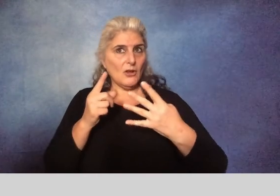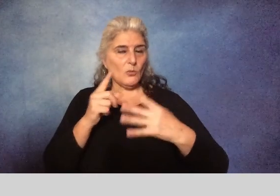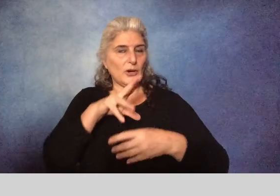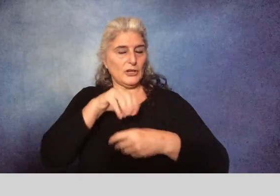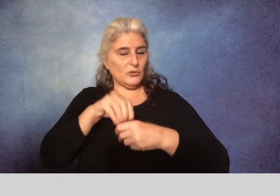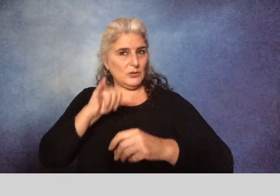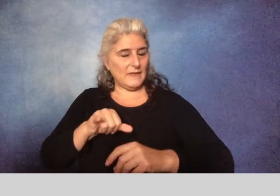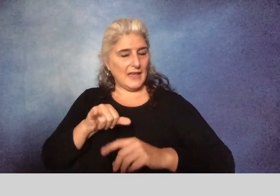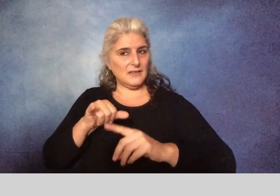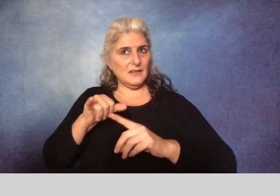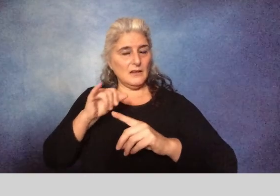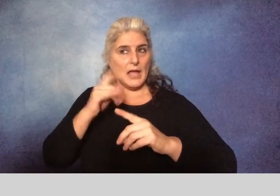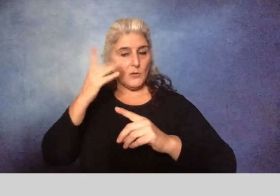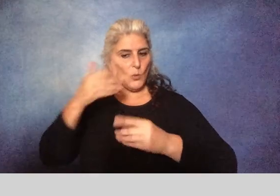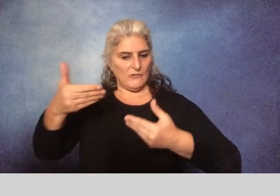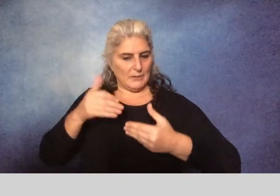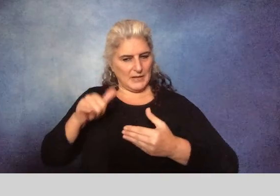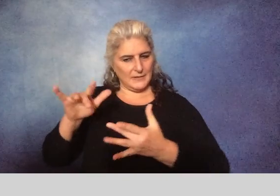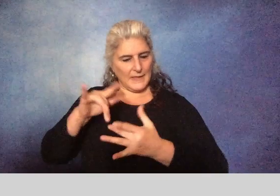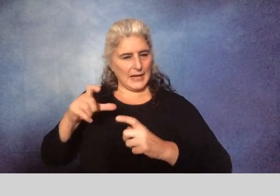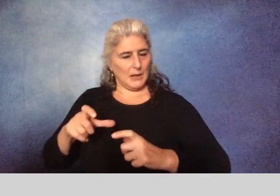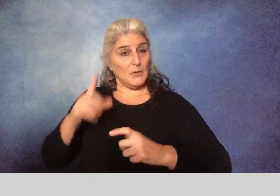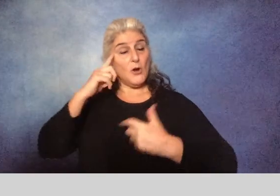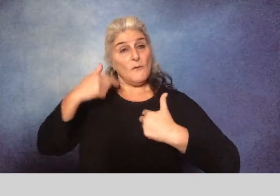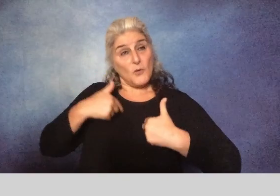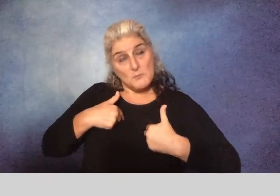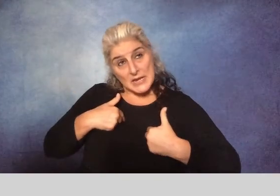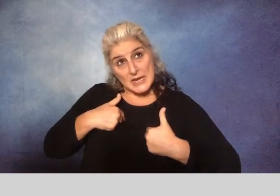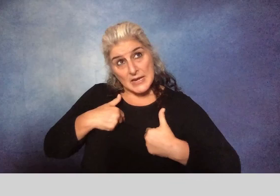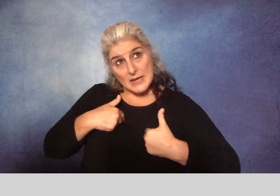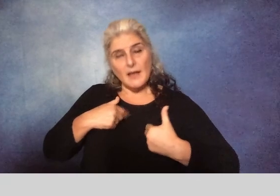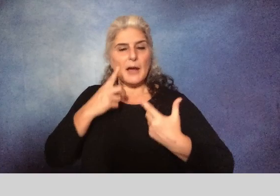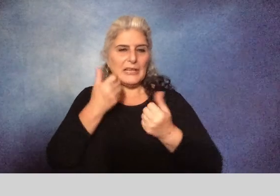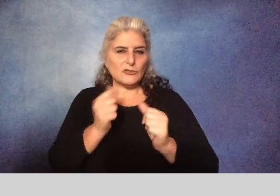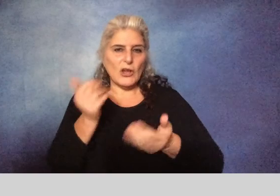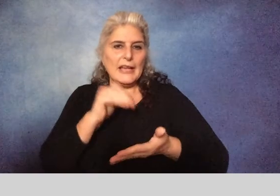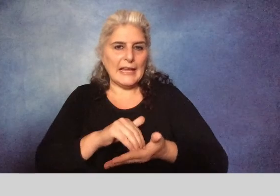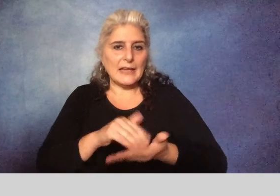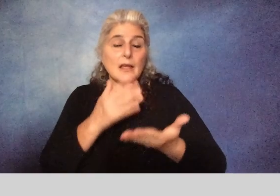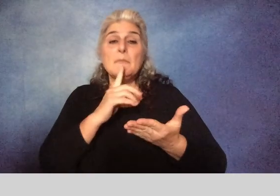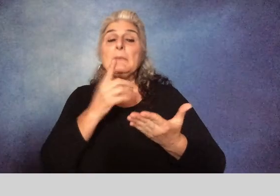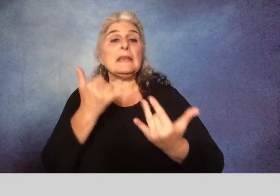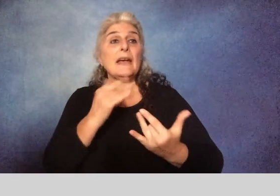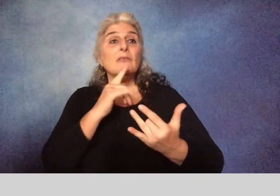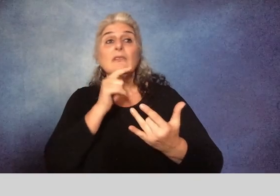I'd be interested in trying this again, but keeping all 13 features to see how it impacts the recommendations.